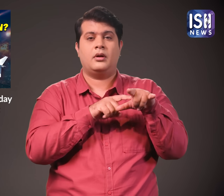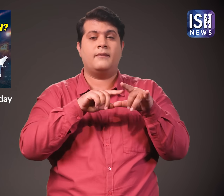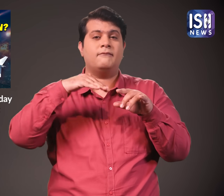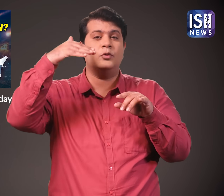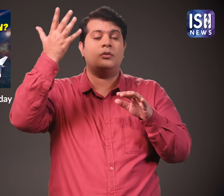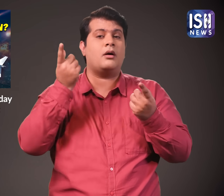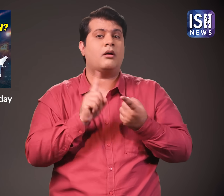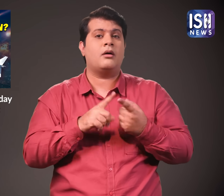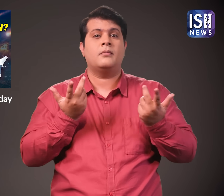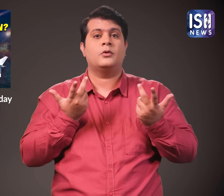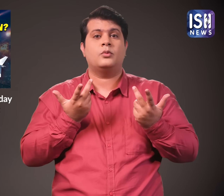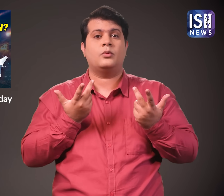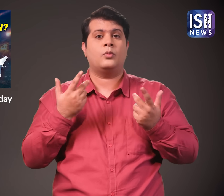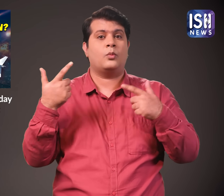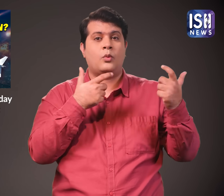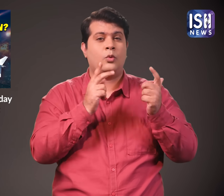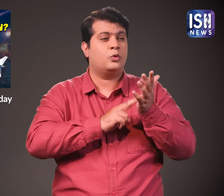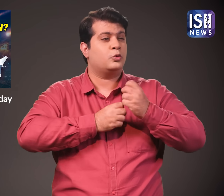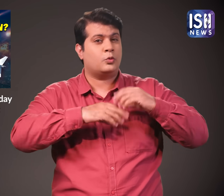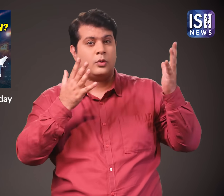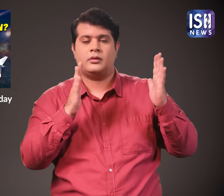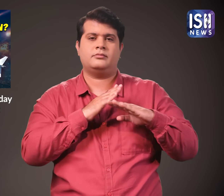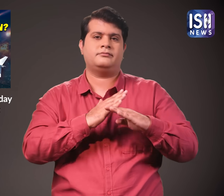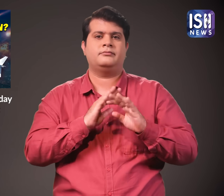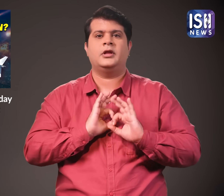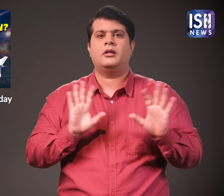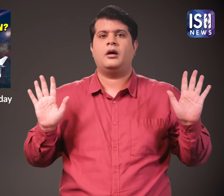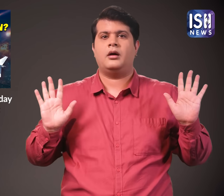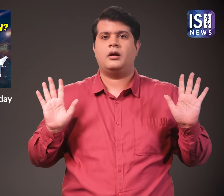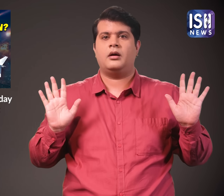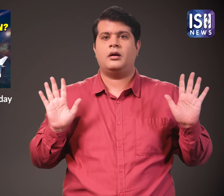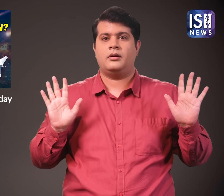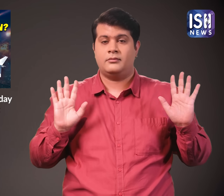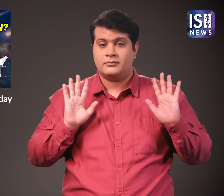So, in case of any future nuclear war, the safeguard is ready.